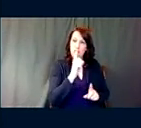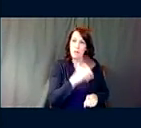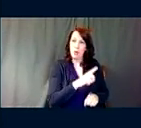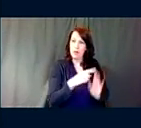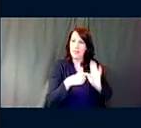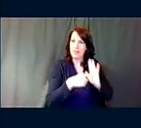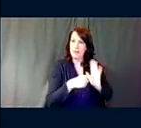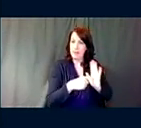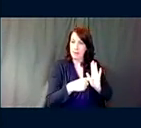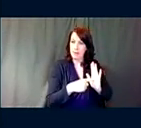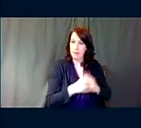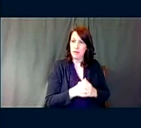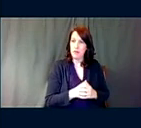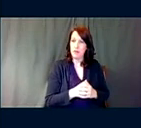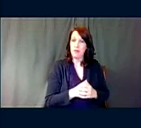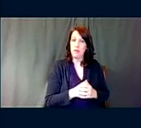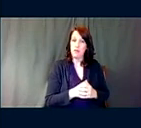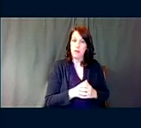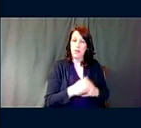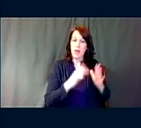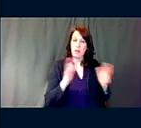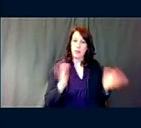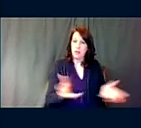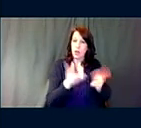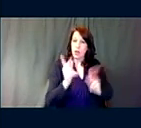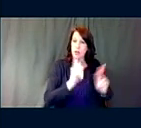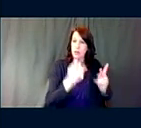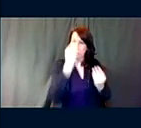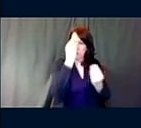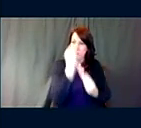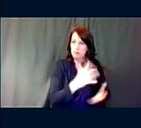FIND OUT IF ANY REPORTED SYMPTOMS BECAUSE ONE THING WAS